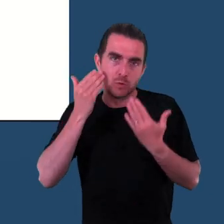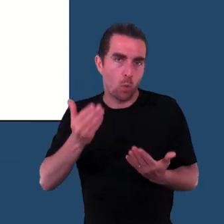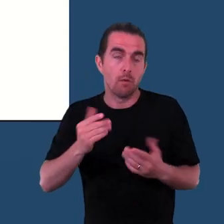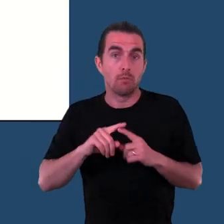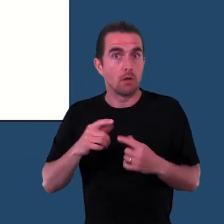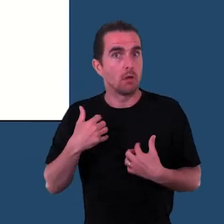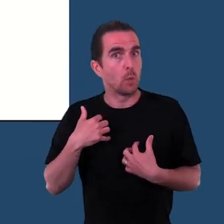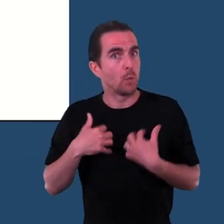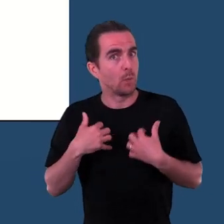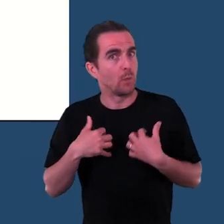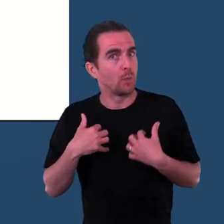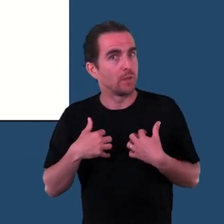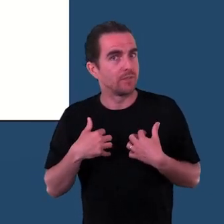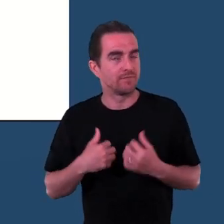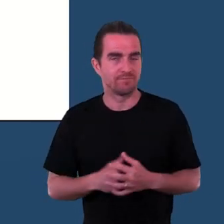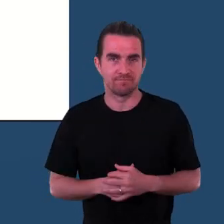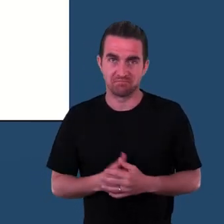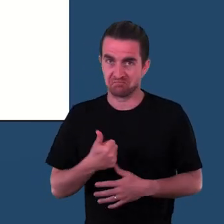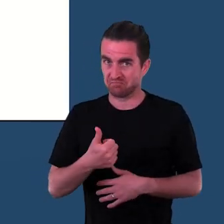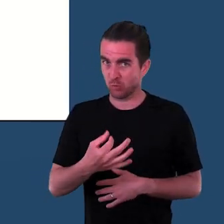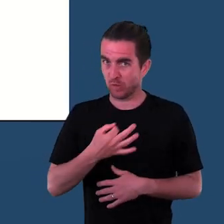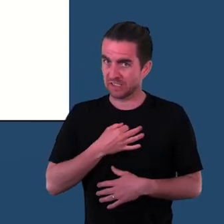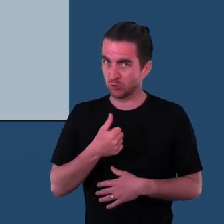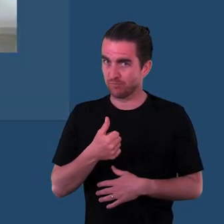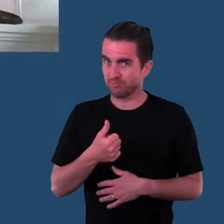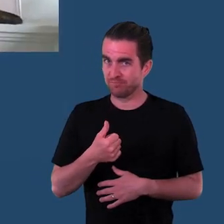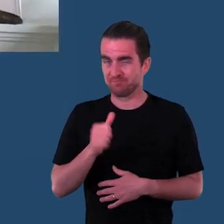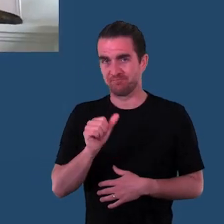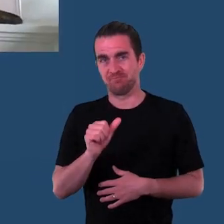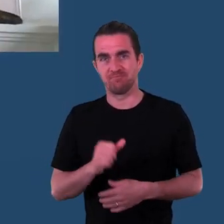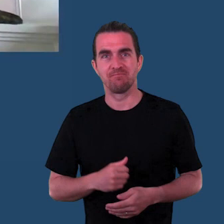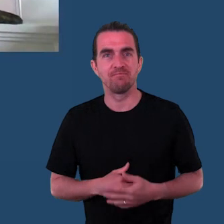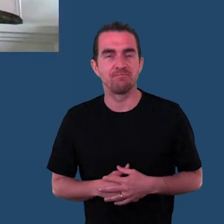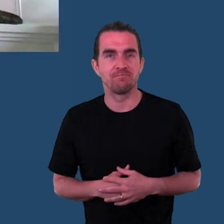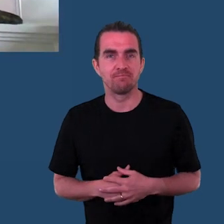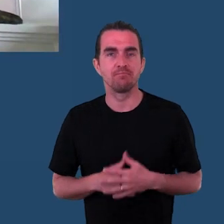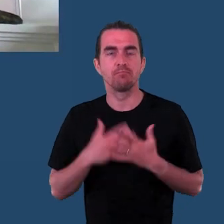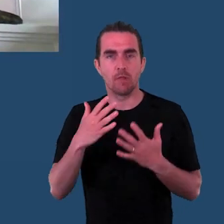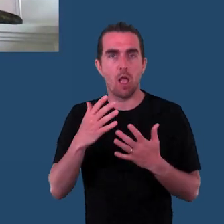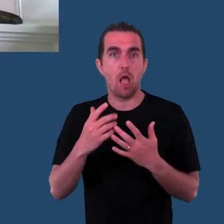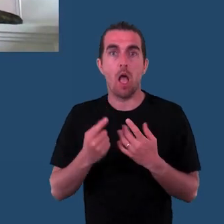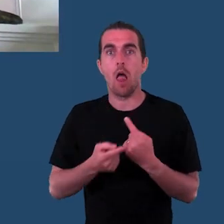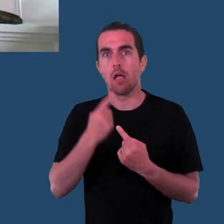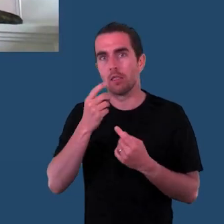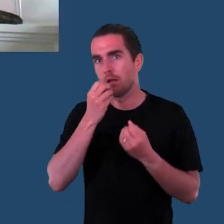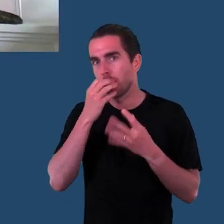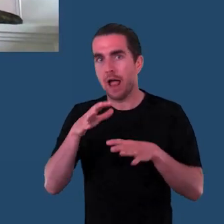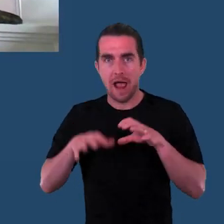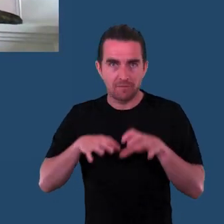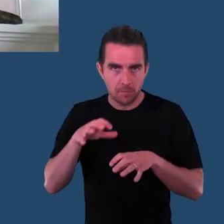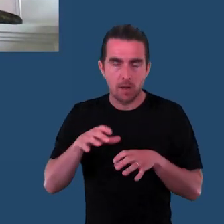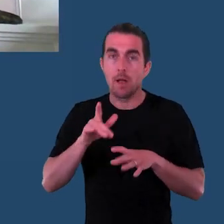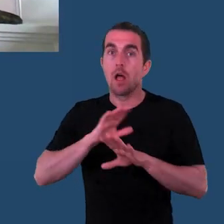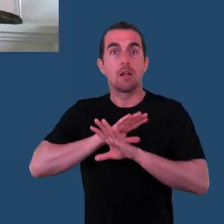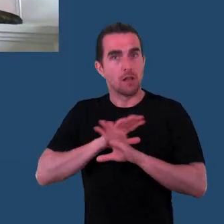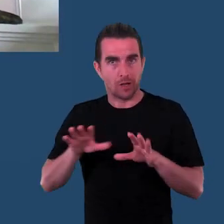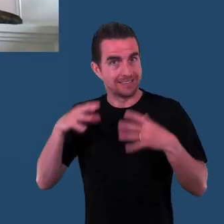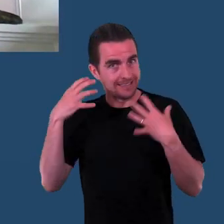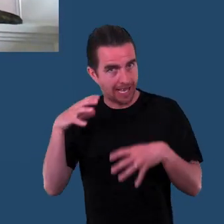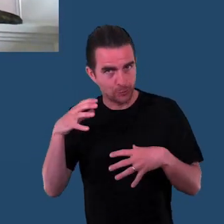I think it's just really interesting. Good question. Yeah. Another amazing animal, but not a dinosaur.